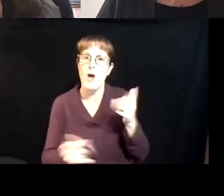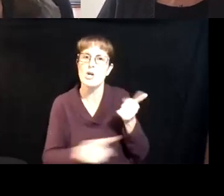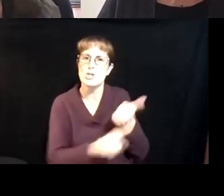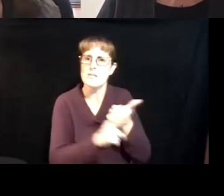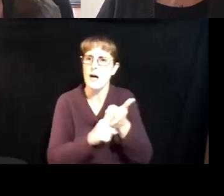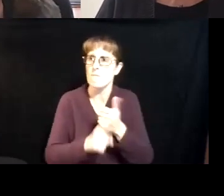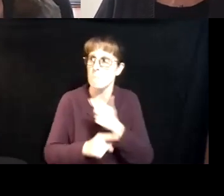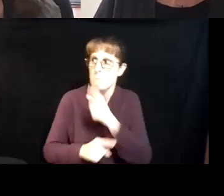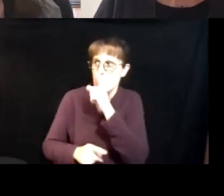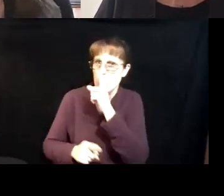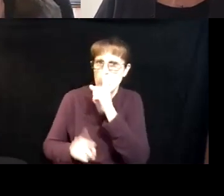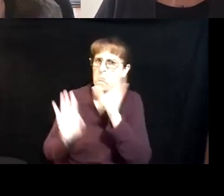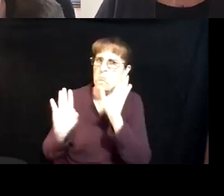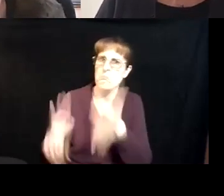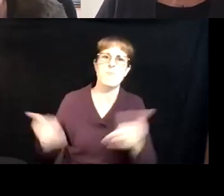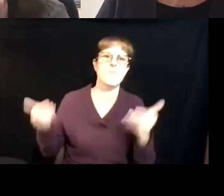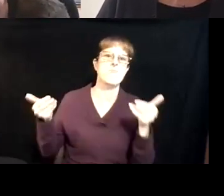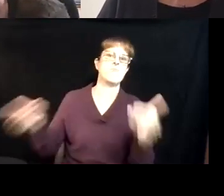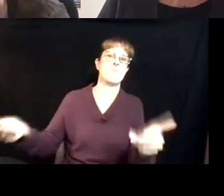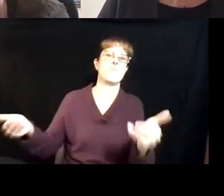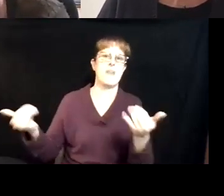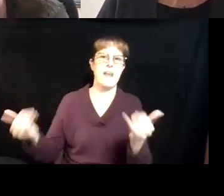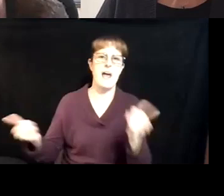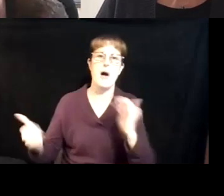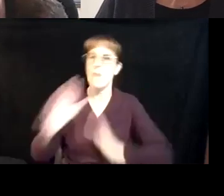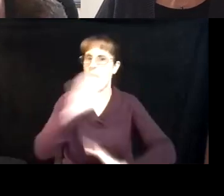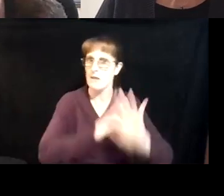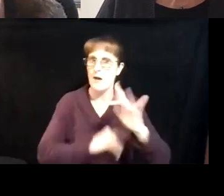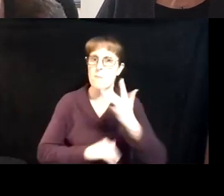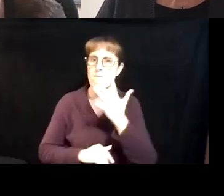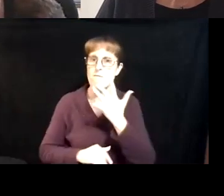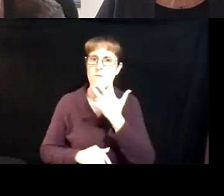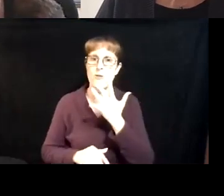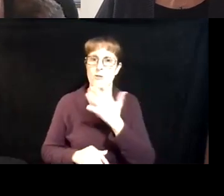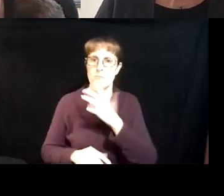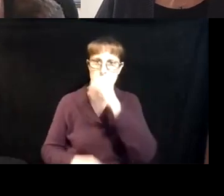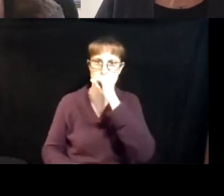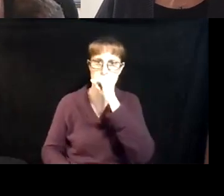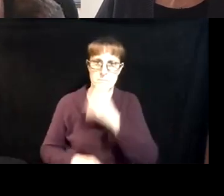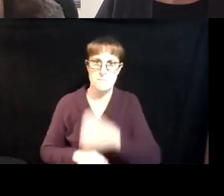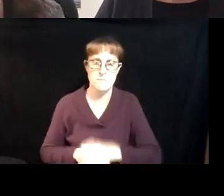She is happy for people to know her story.